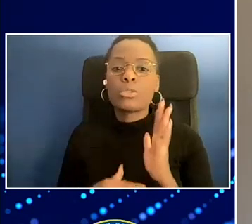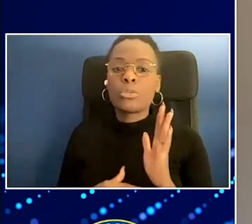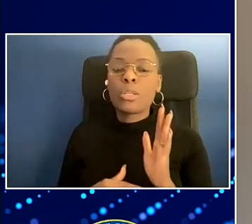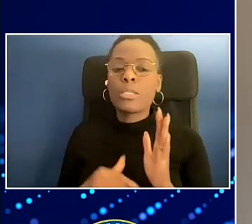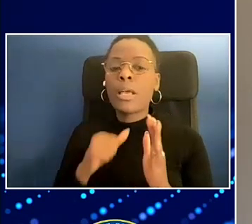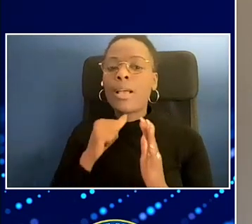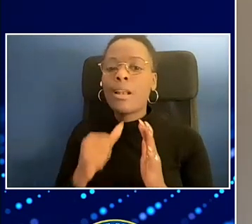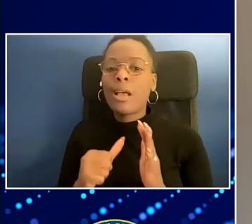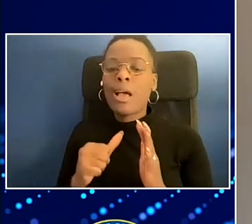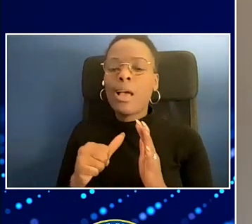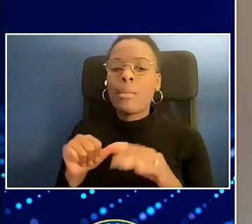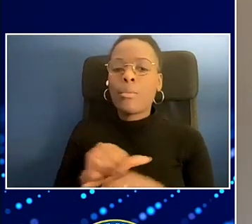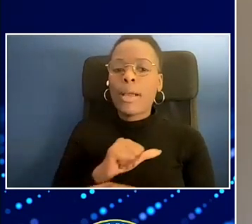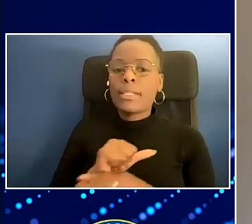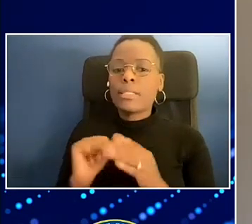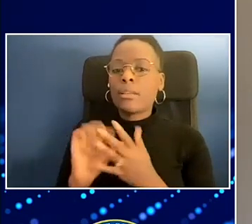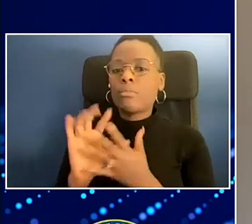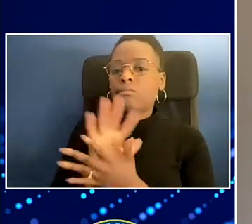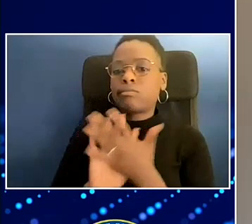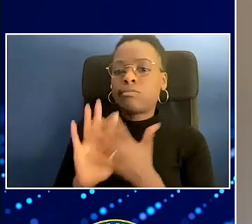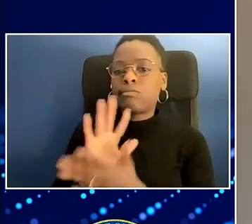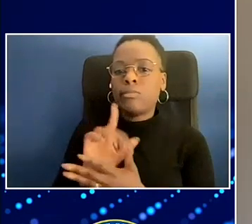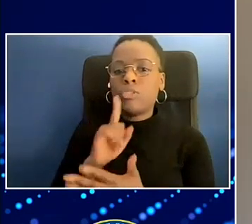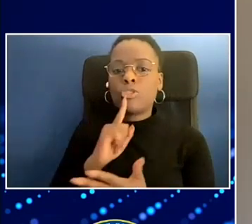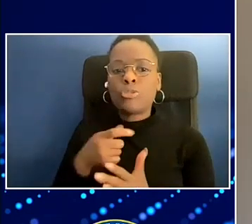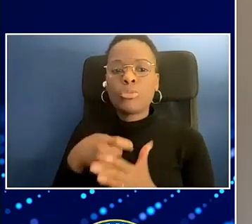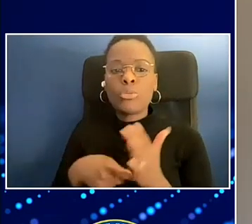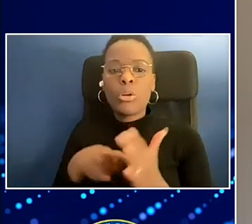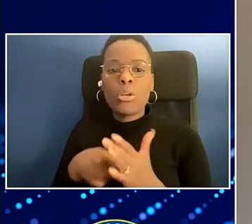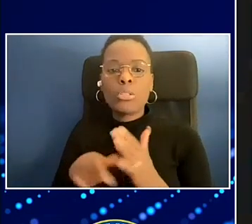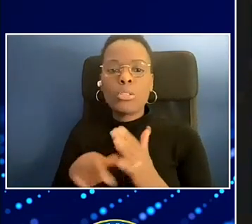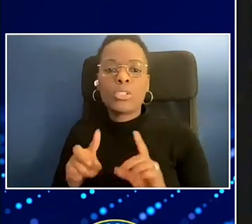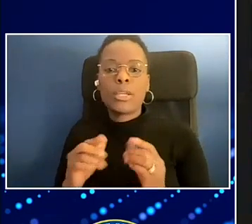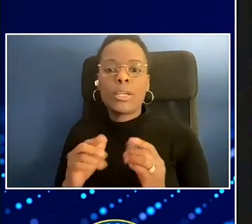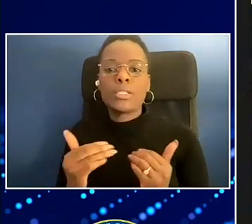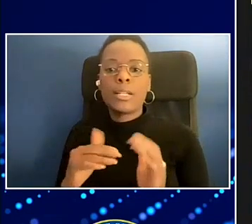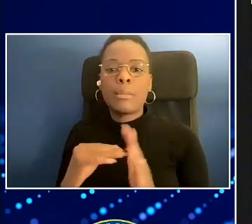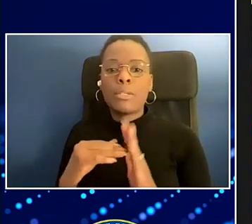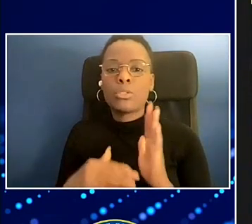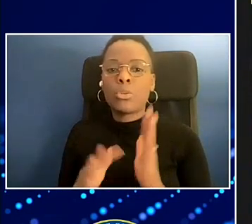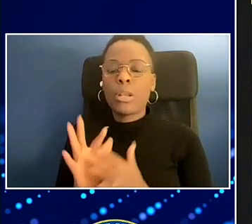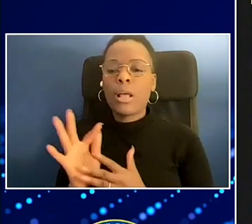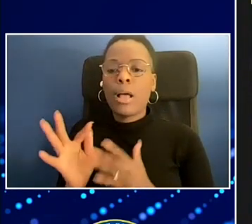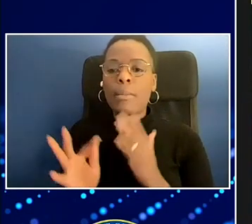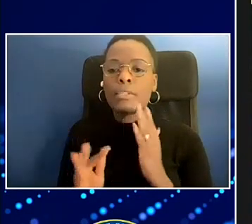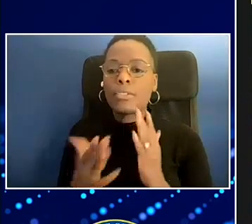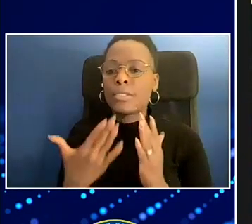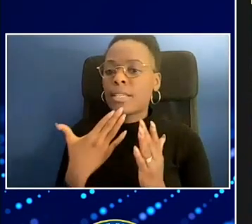education and limit students' options. Thank you for your time. Thank you for your comment Rosalind, we appreciate it. Alright, Krystil.